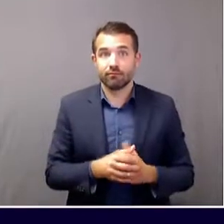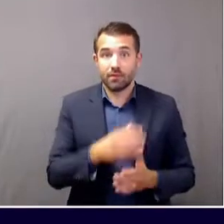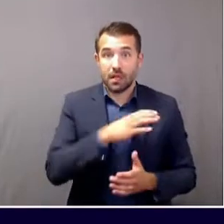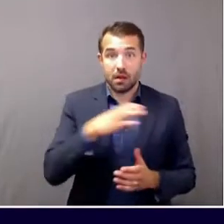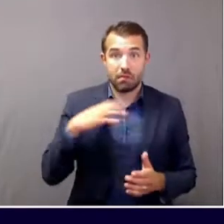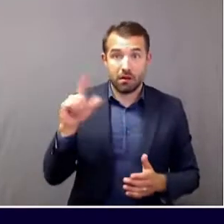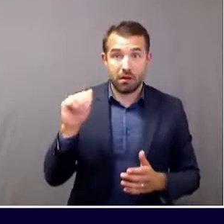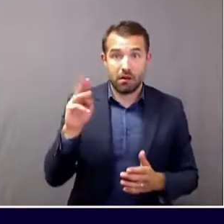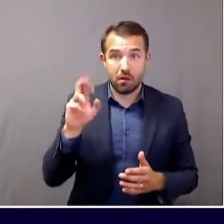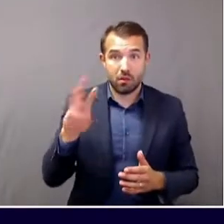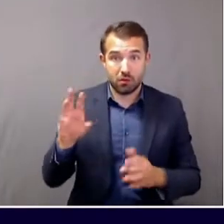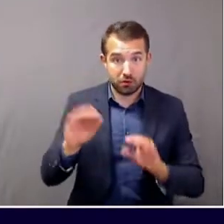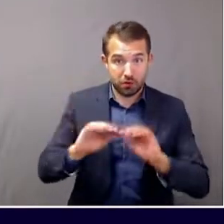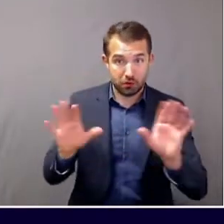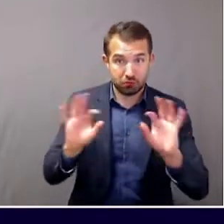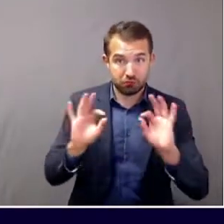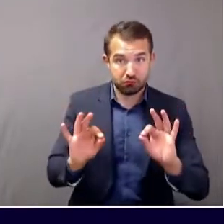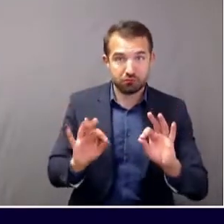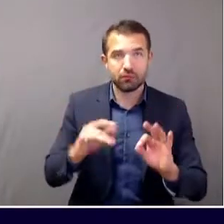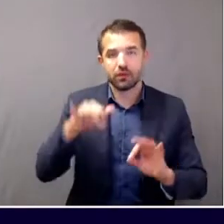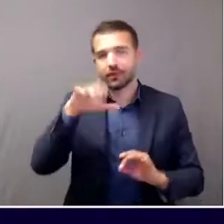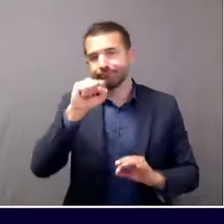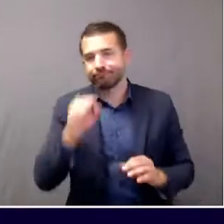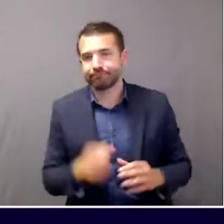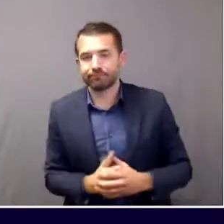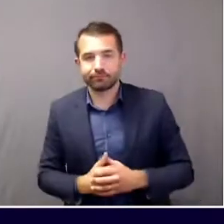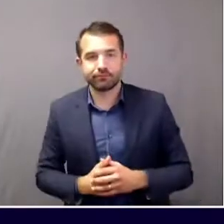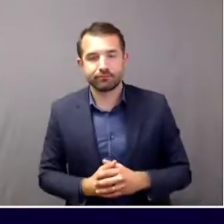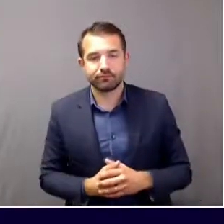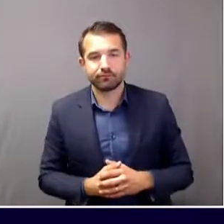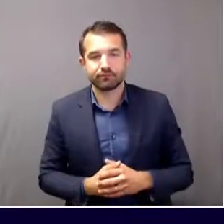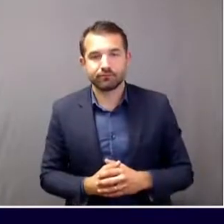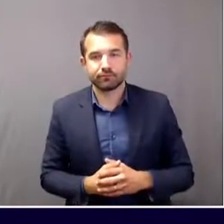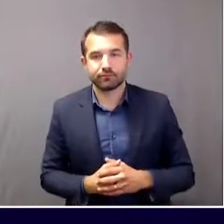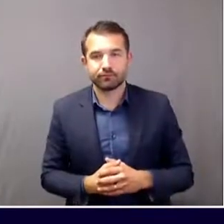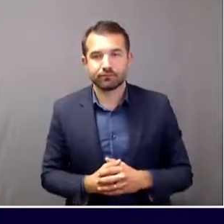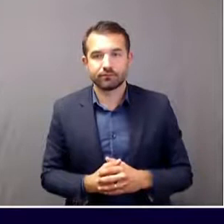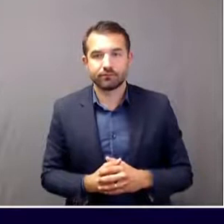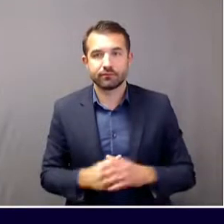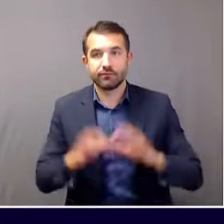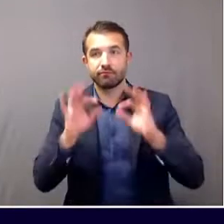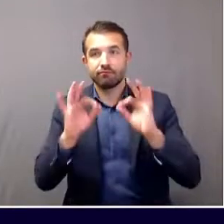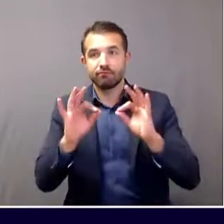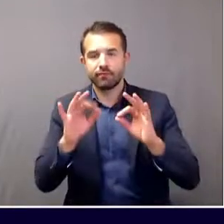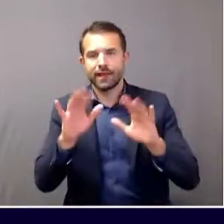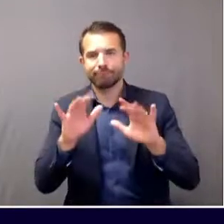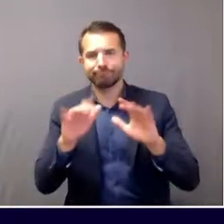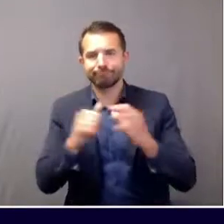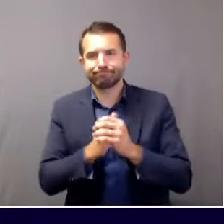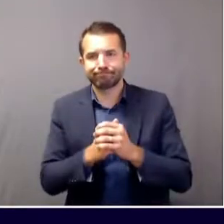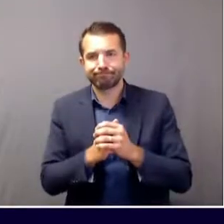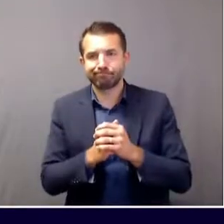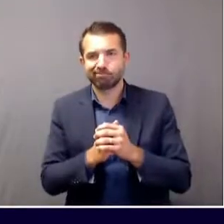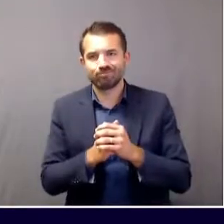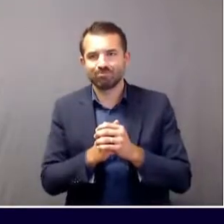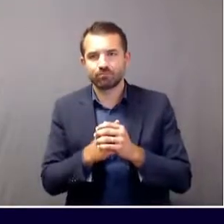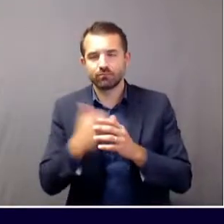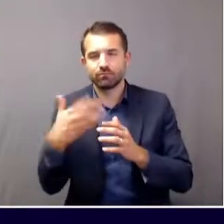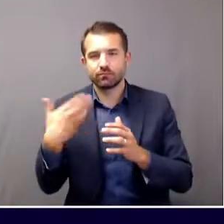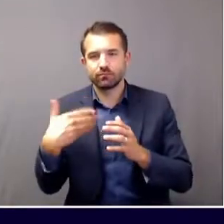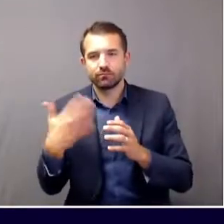yes